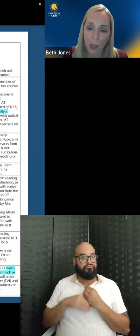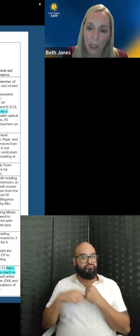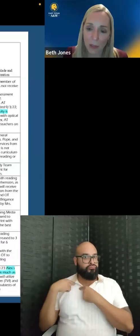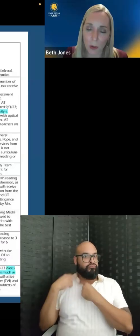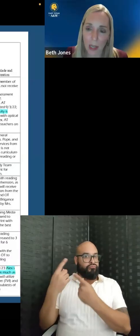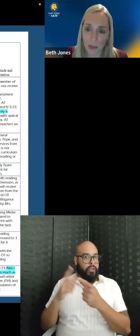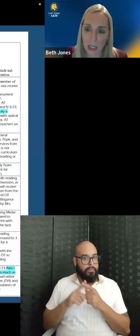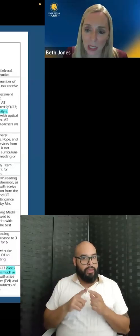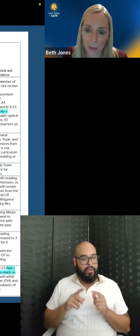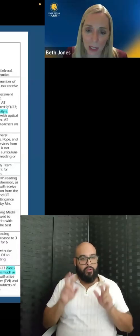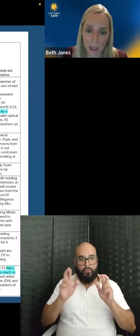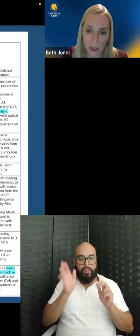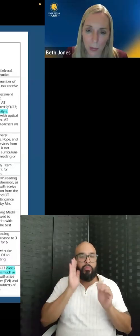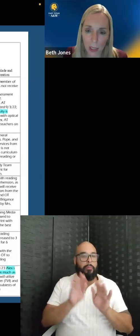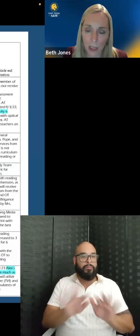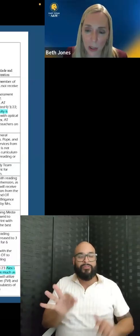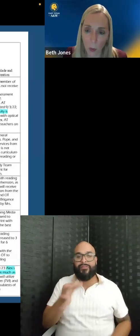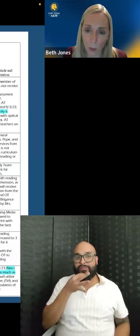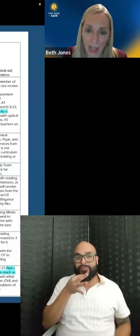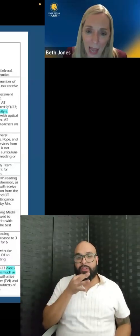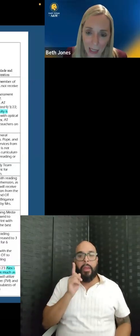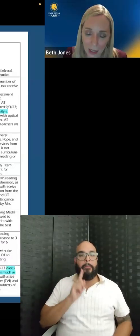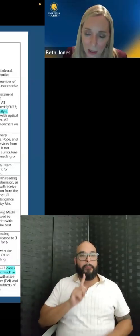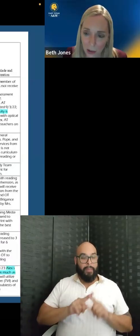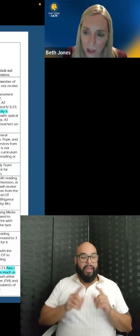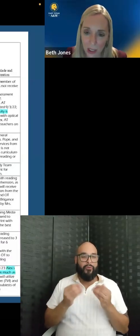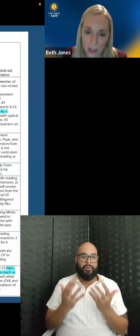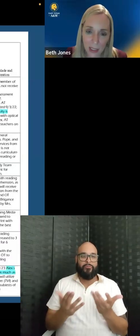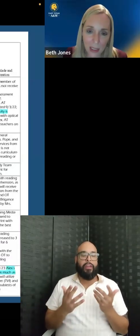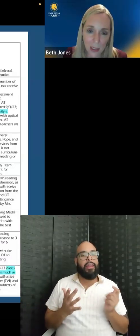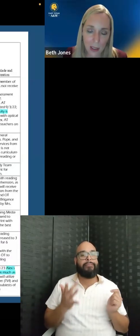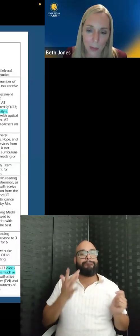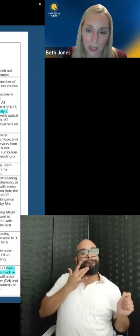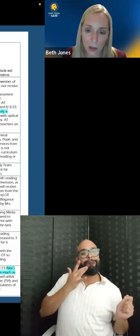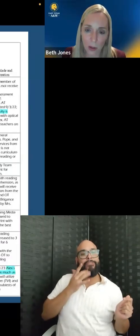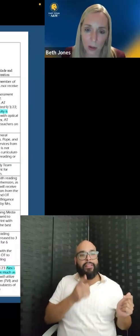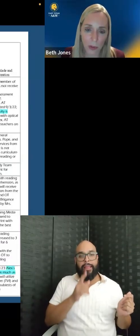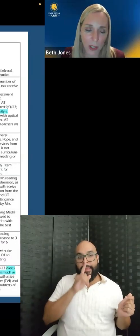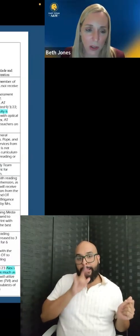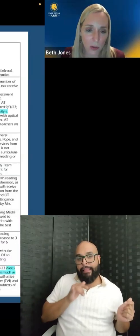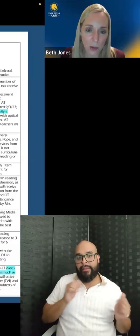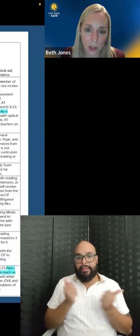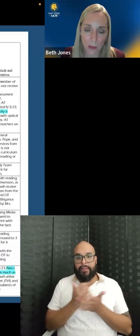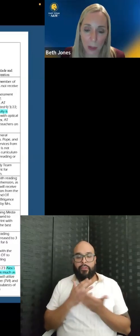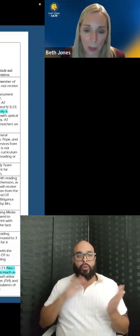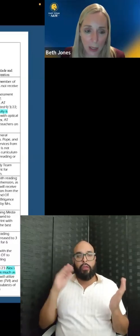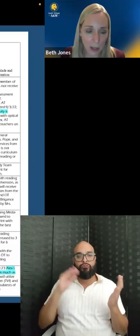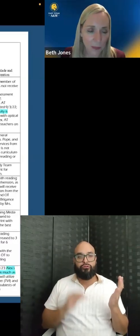But I wanted to give you a kind of a sneak peek as to what we added to the checklist based on professionals' feedback.